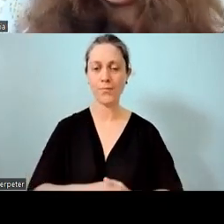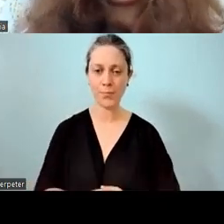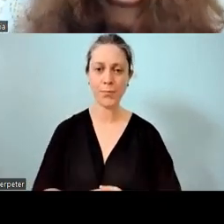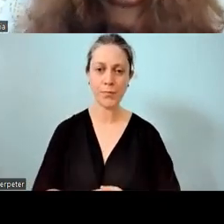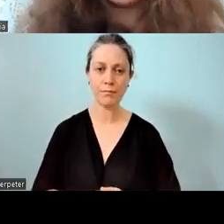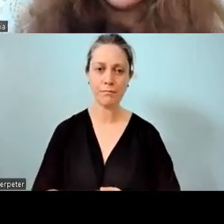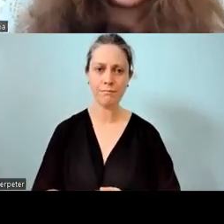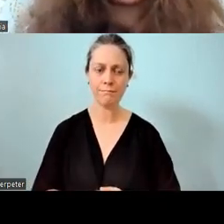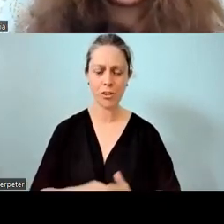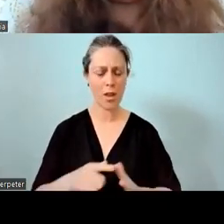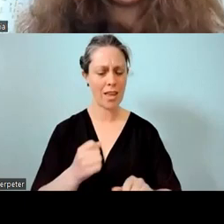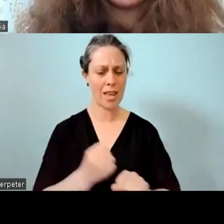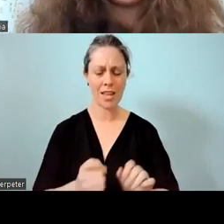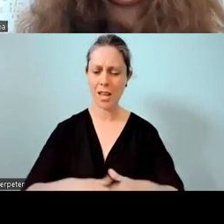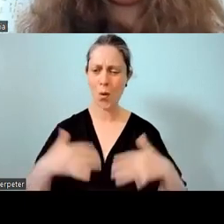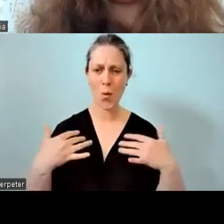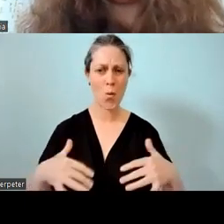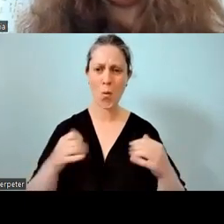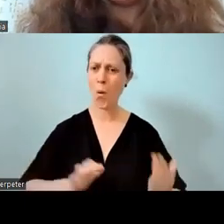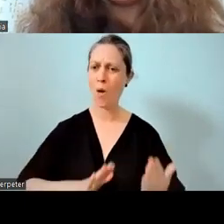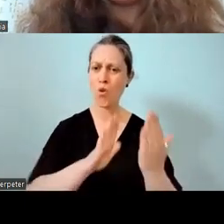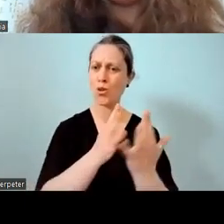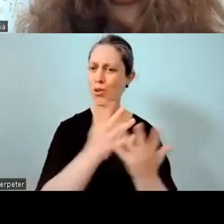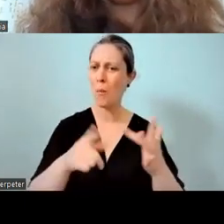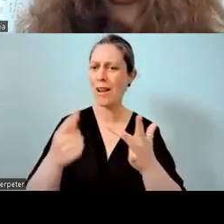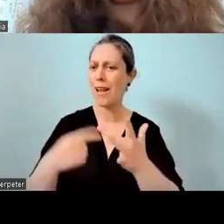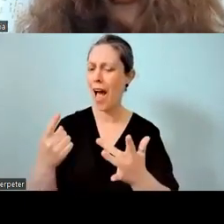As I've said, it aligns with so many other approaches